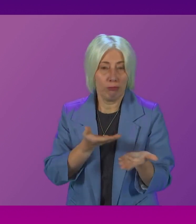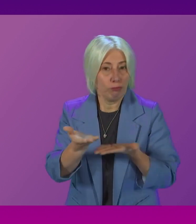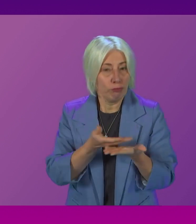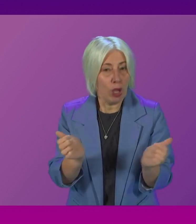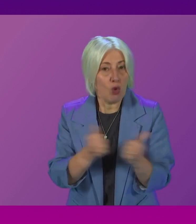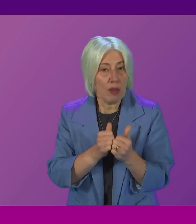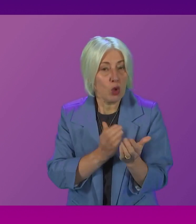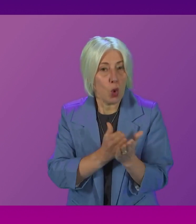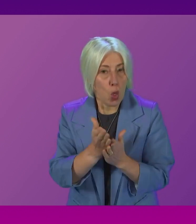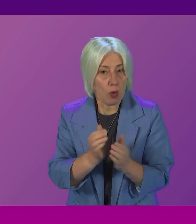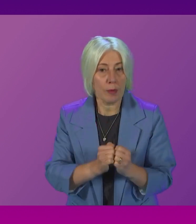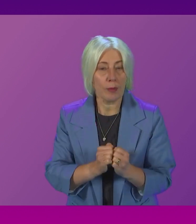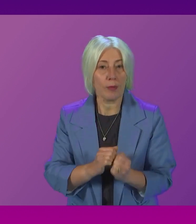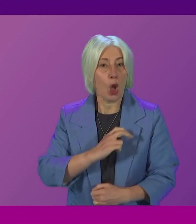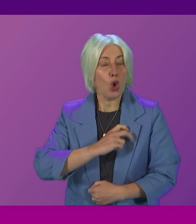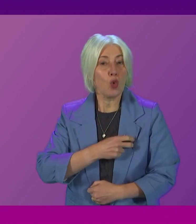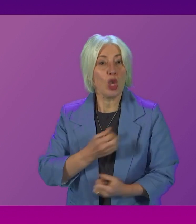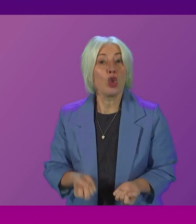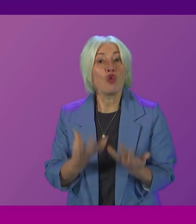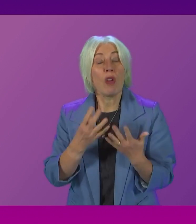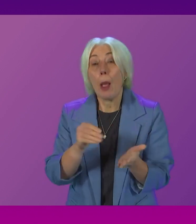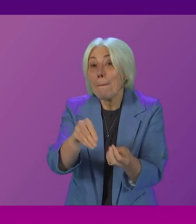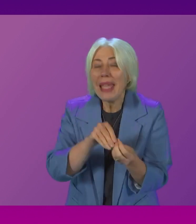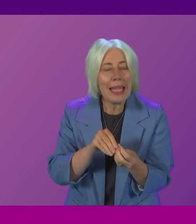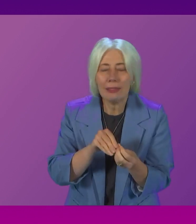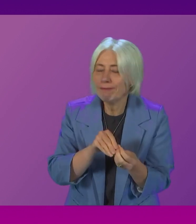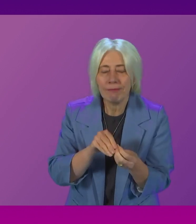The trade unions are not striking only about pay; they are warning about patient safety and